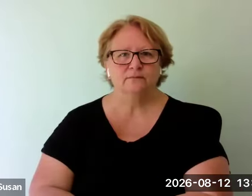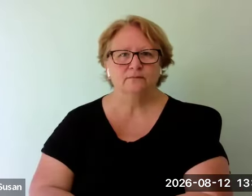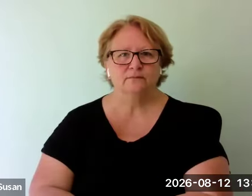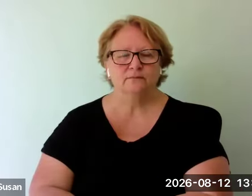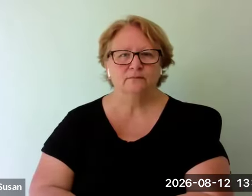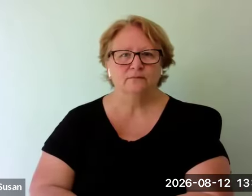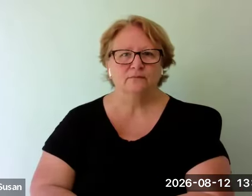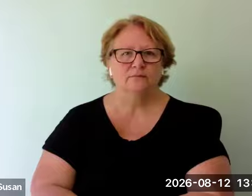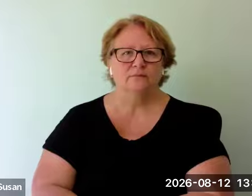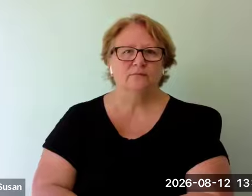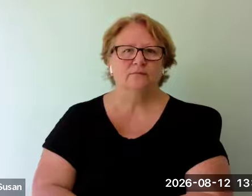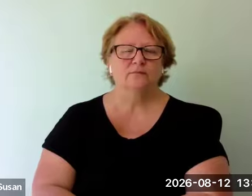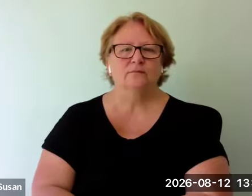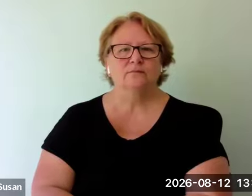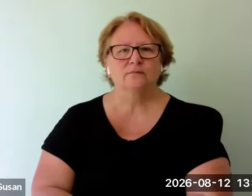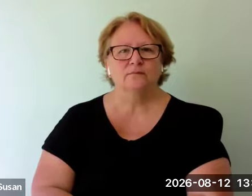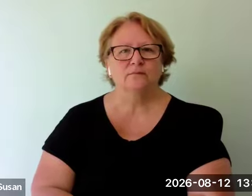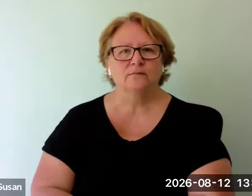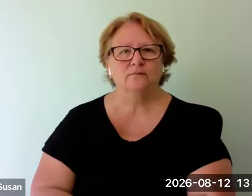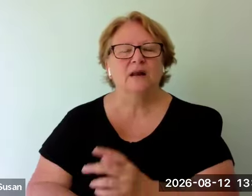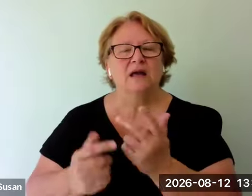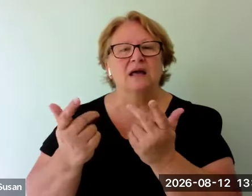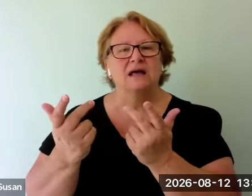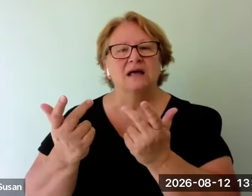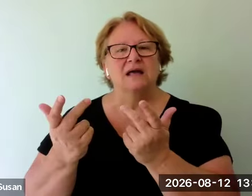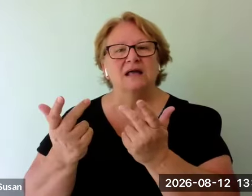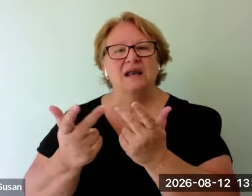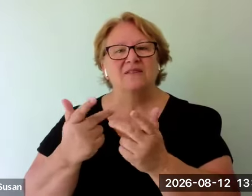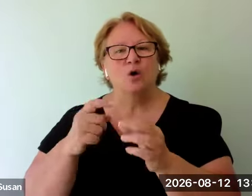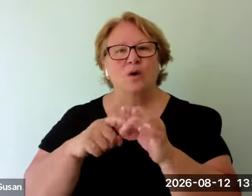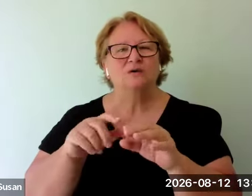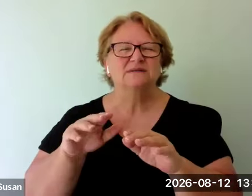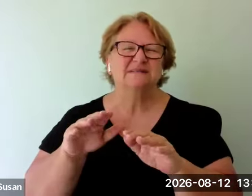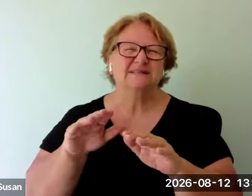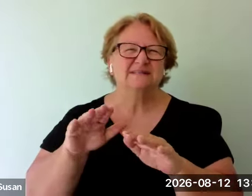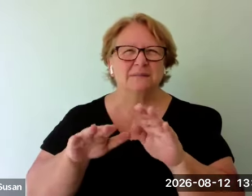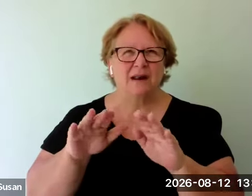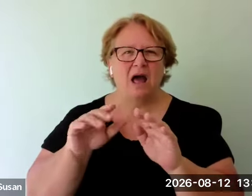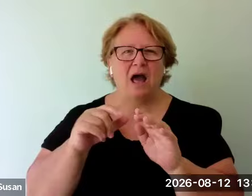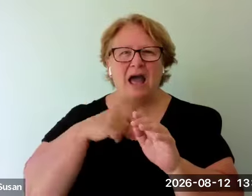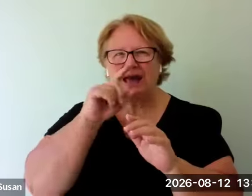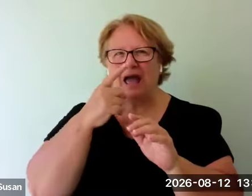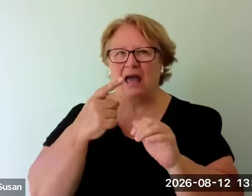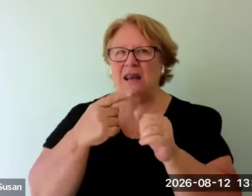but not - yes. It wouldn't be excluding. SUE: Sue speaking. I suppose on a similar